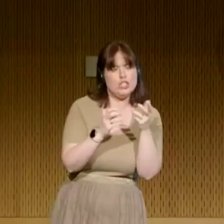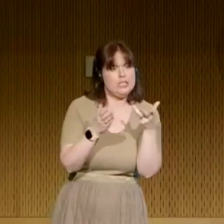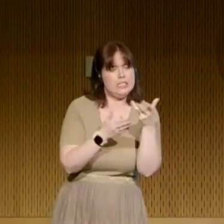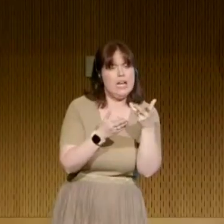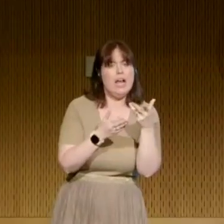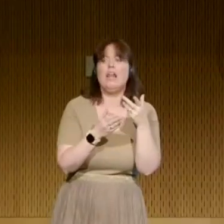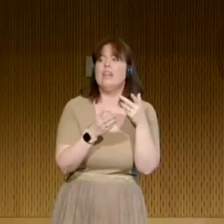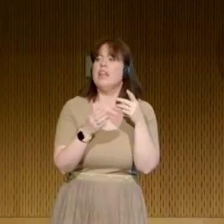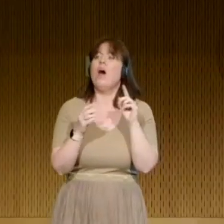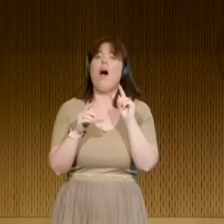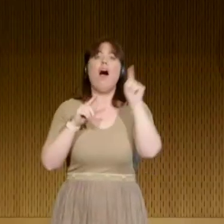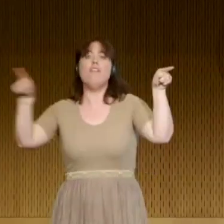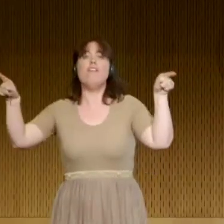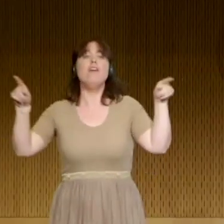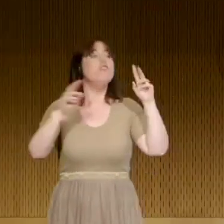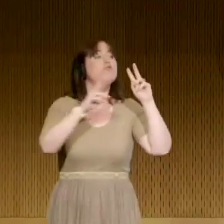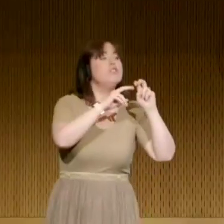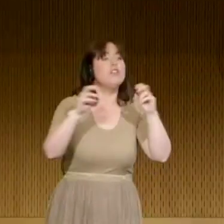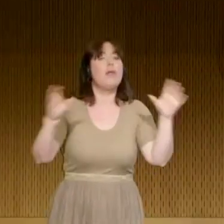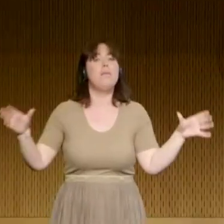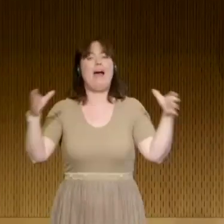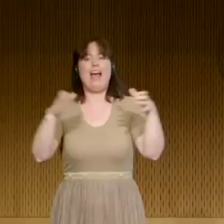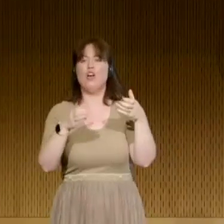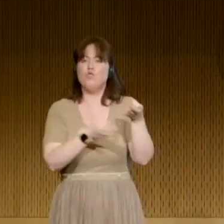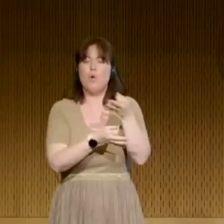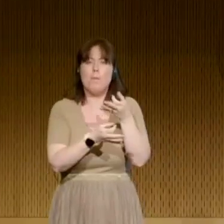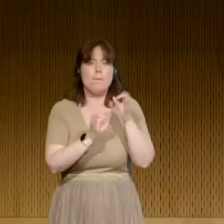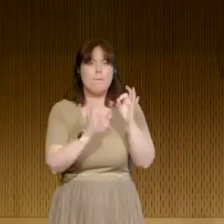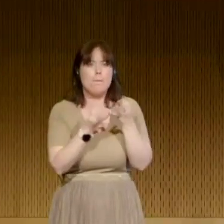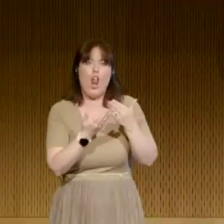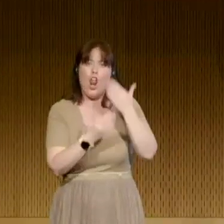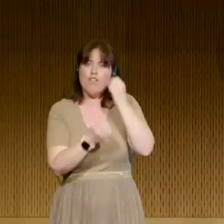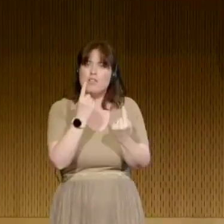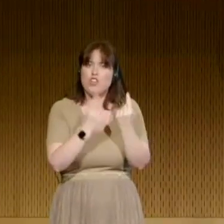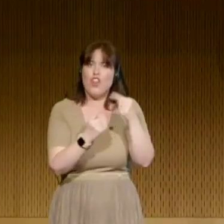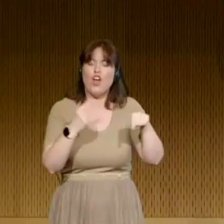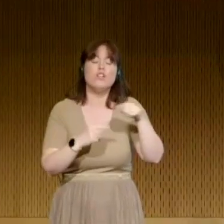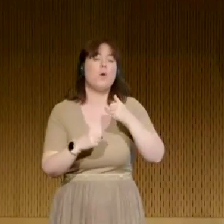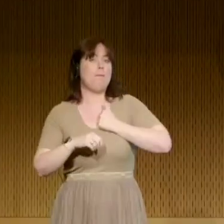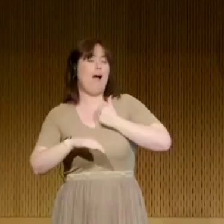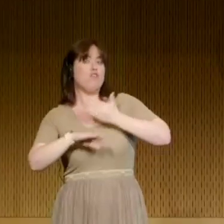to each other in small groups and learn from each other. My role in this is as a facilitator to make